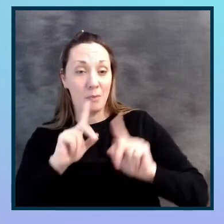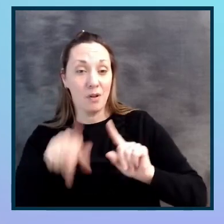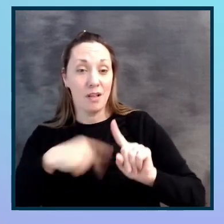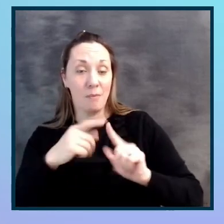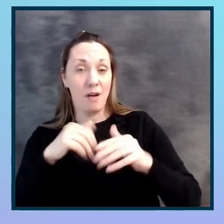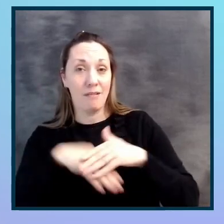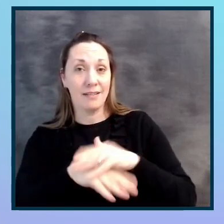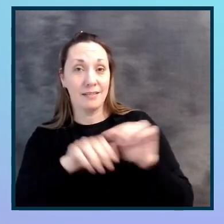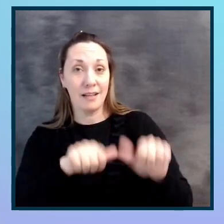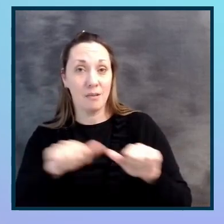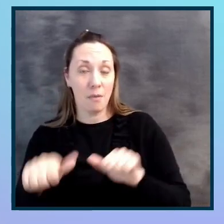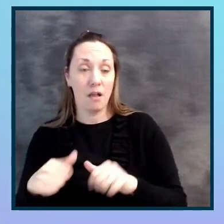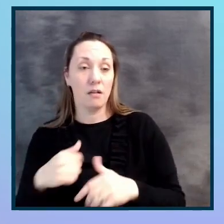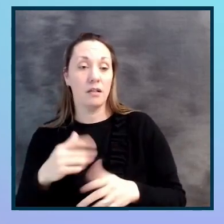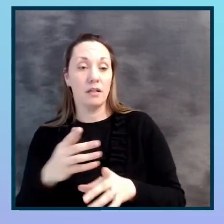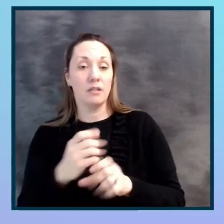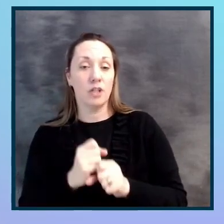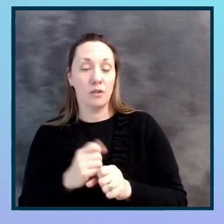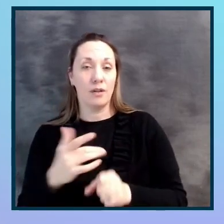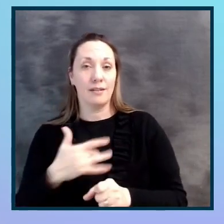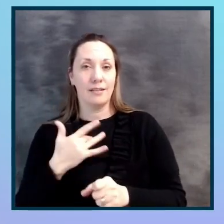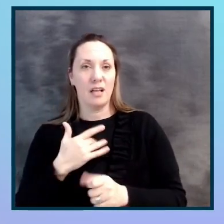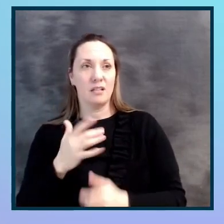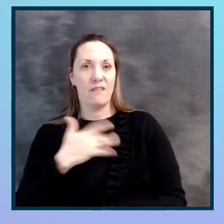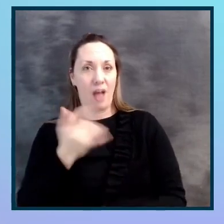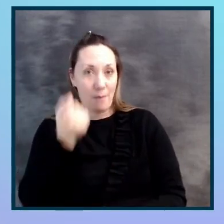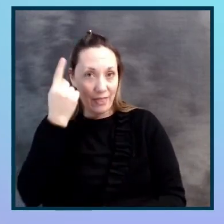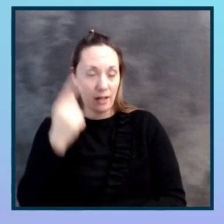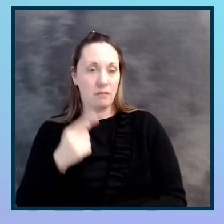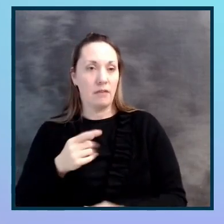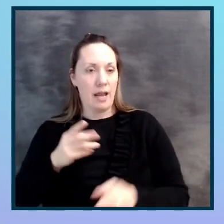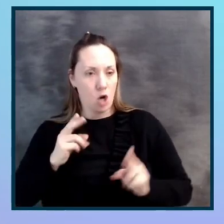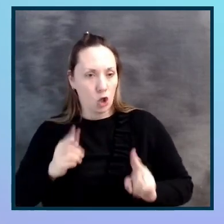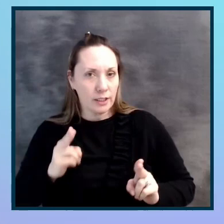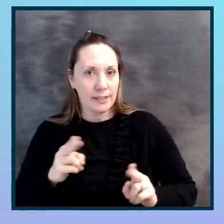and generate the sense of empathy and urgency to design with accessibility?